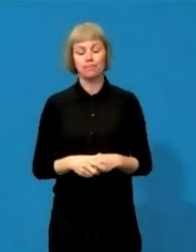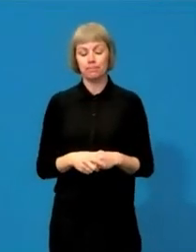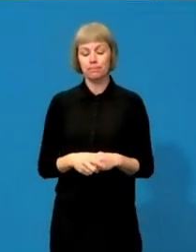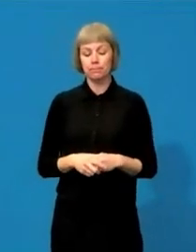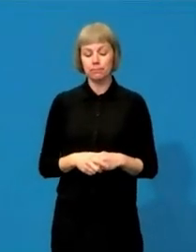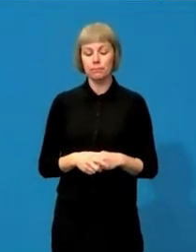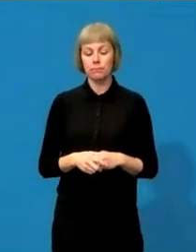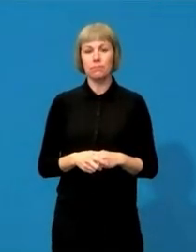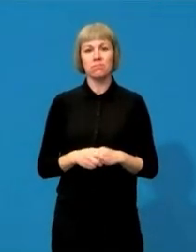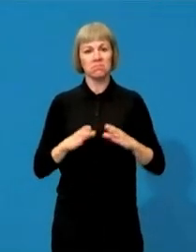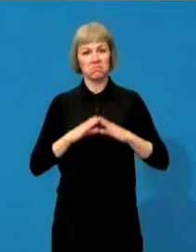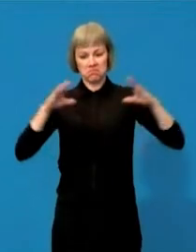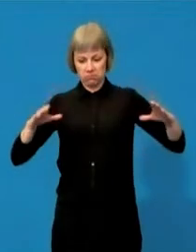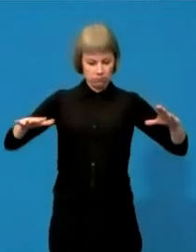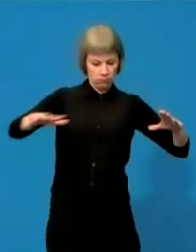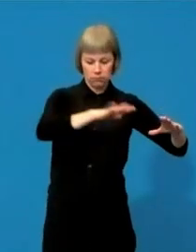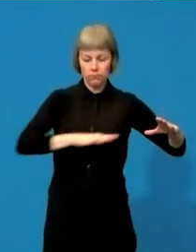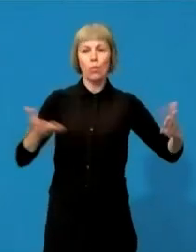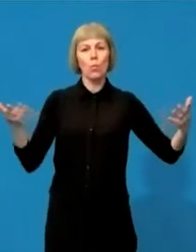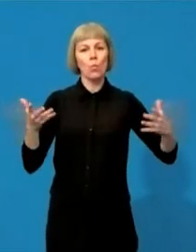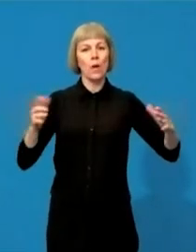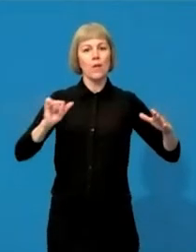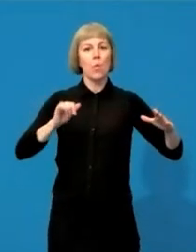And how far does Bunuba country go?